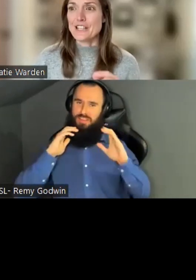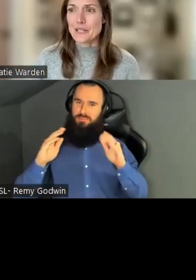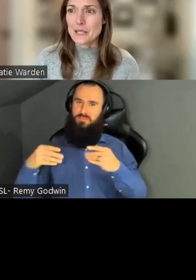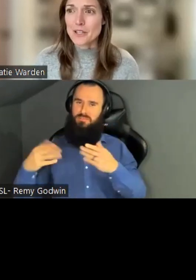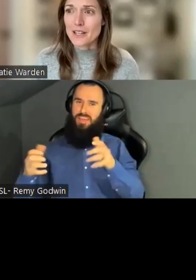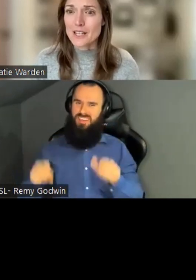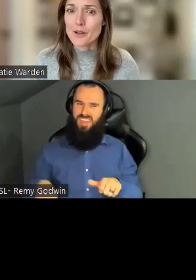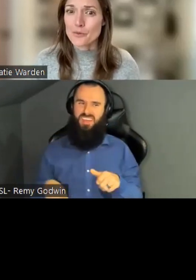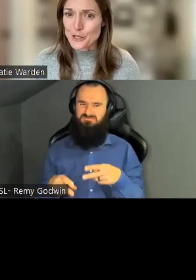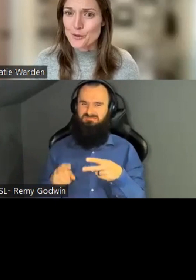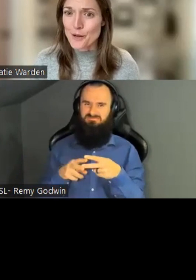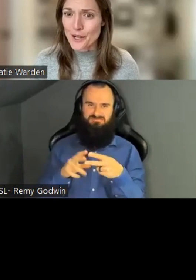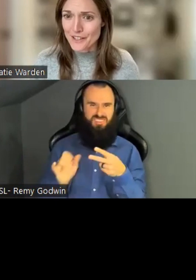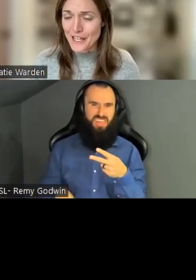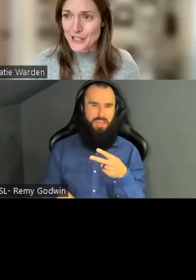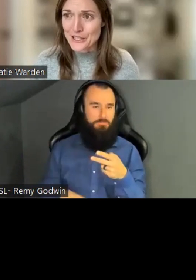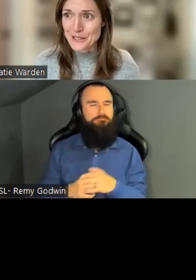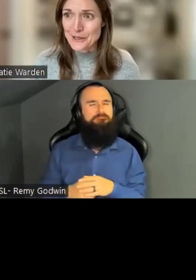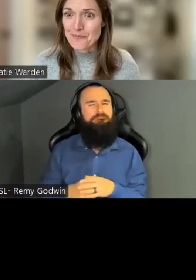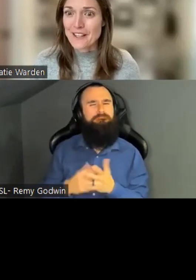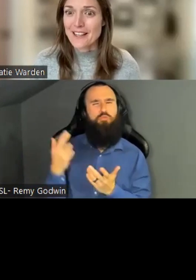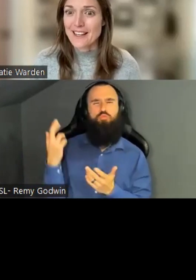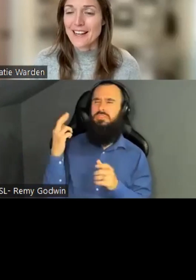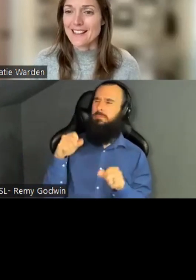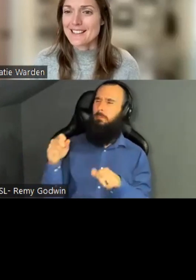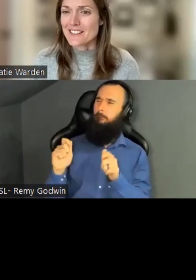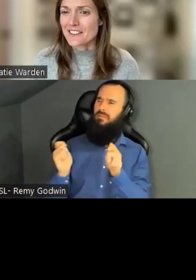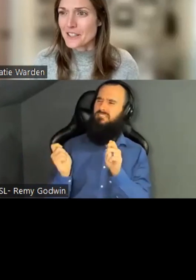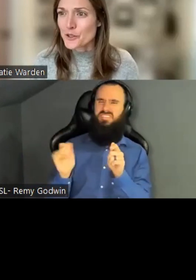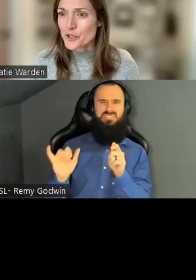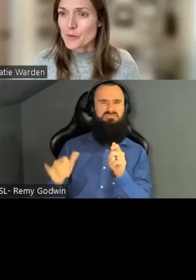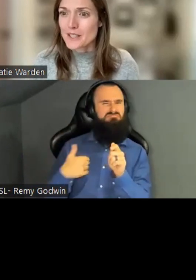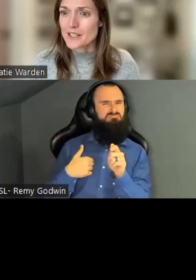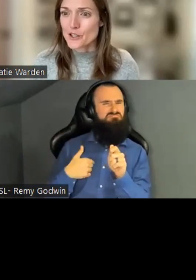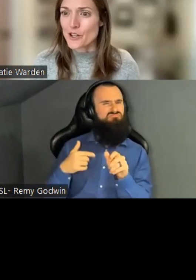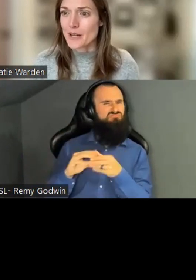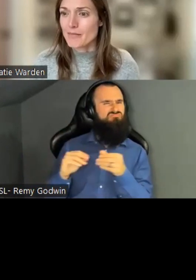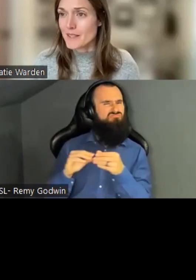Now, I keep talking about reasonable modifications, and that's the legal term to describe